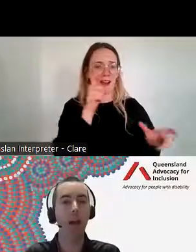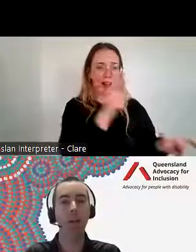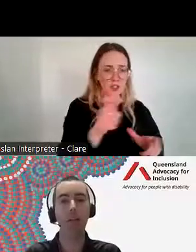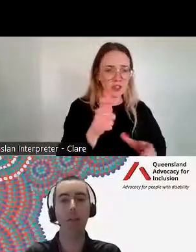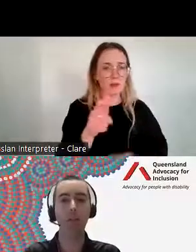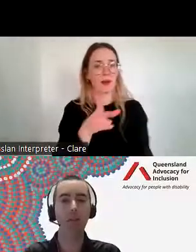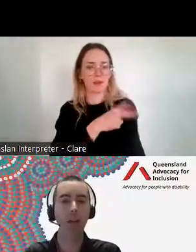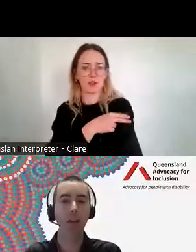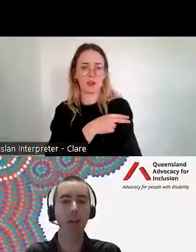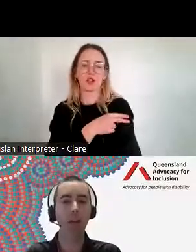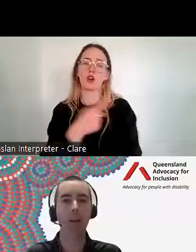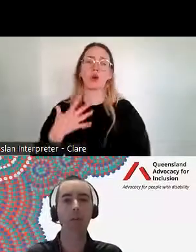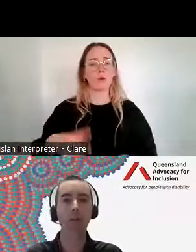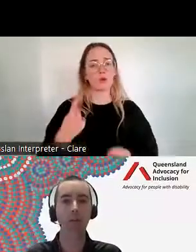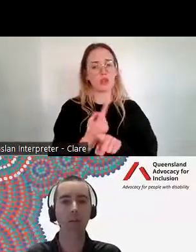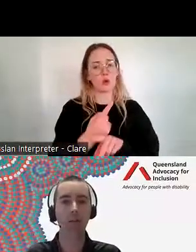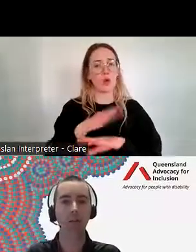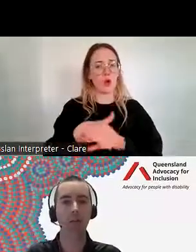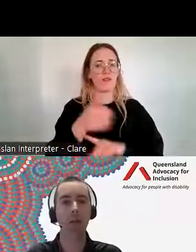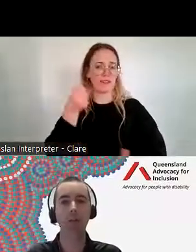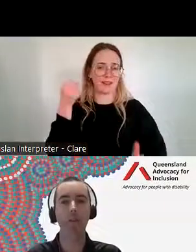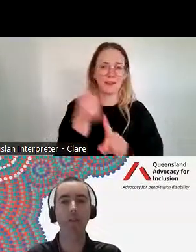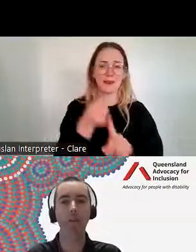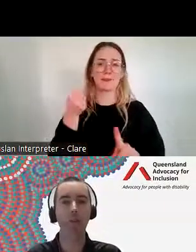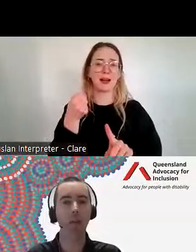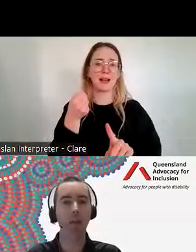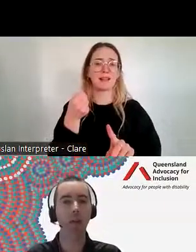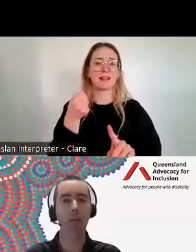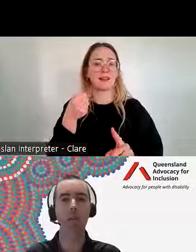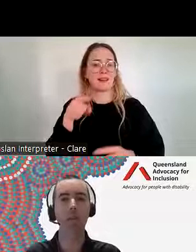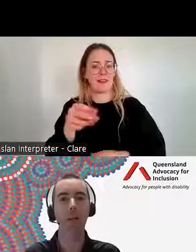impact that substitute decision making has on First Nations people with disability.